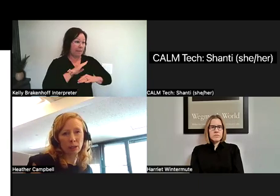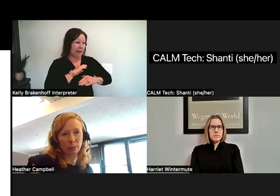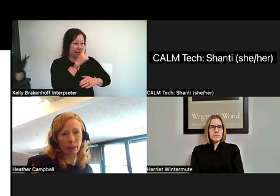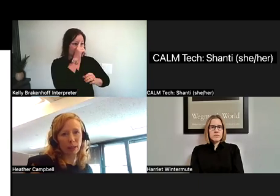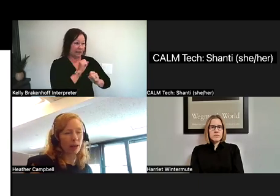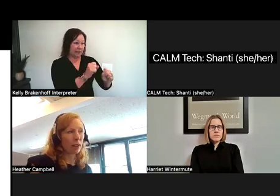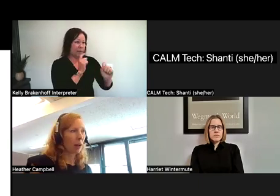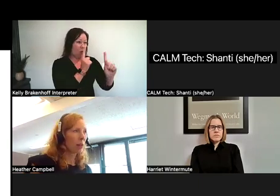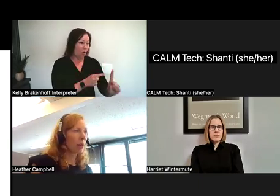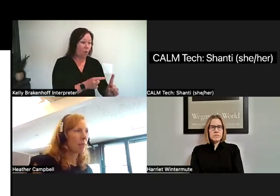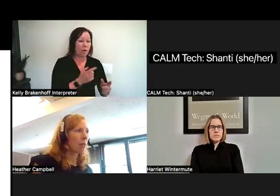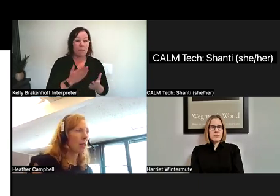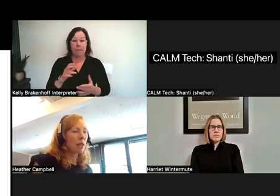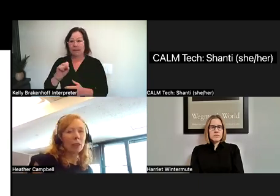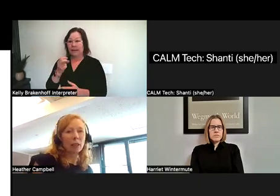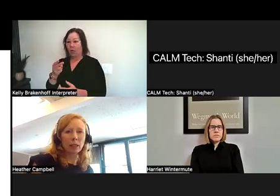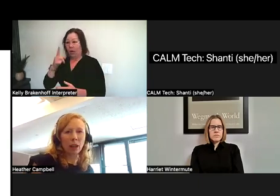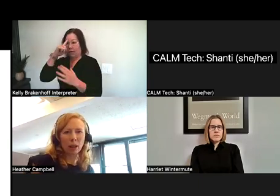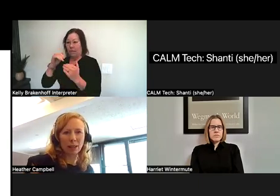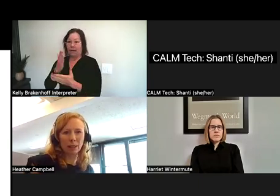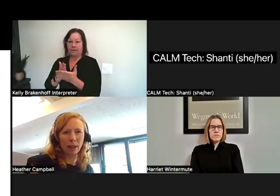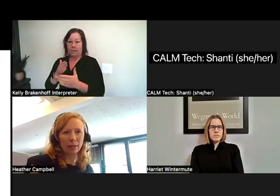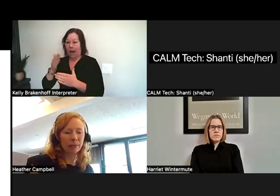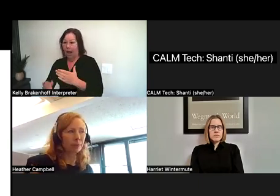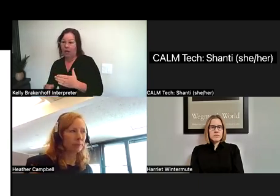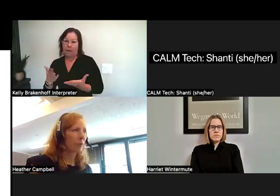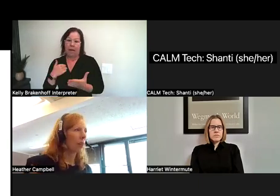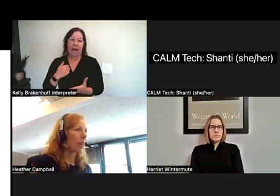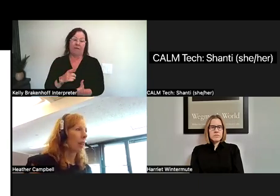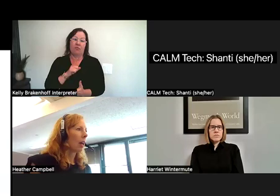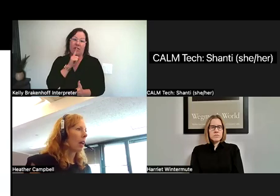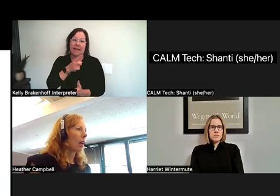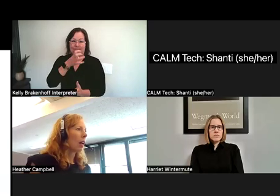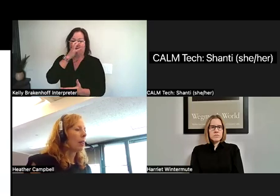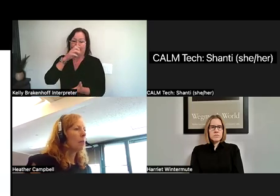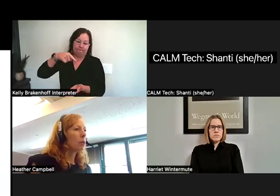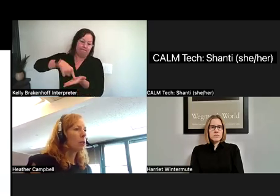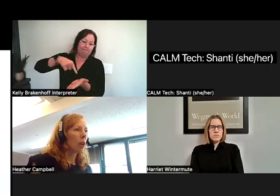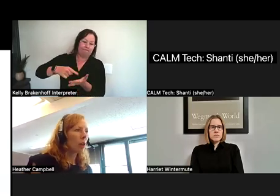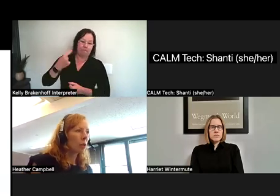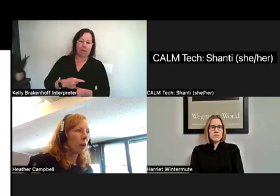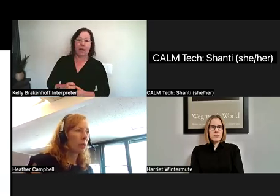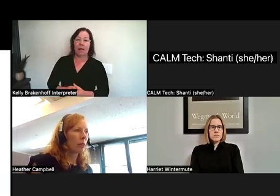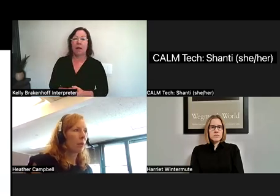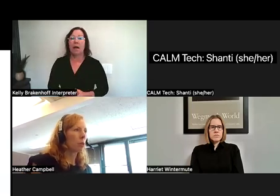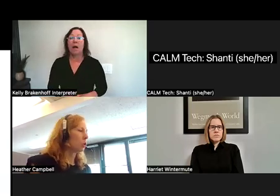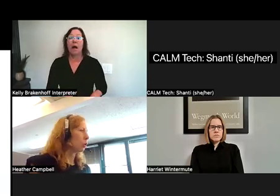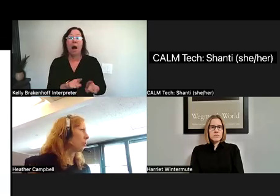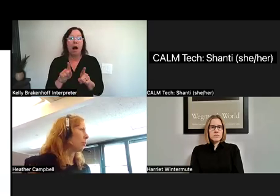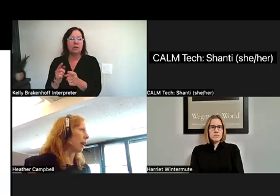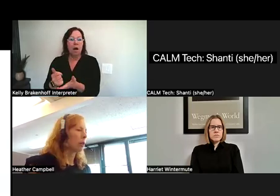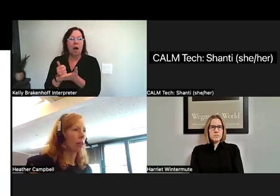expecting an outcome? Is there a hard deadline? The matrix also helps team members to prioritize